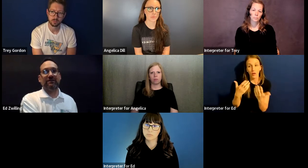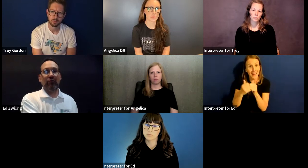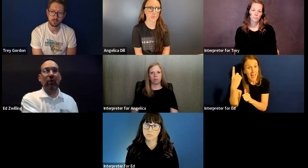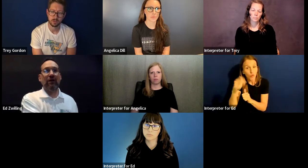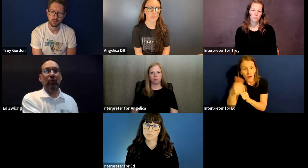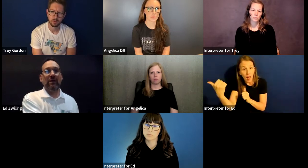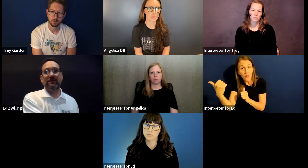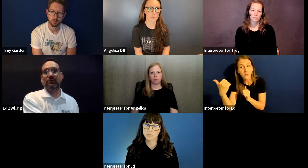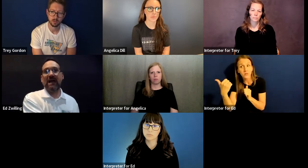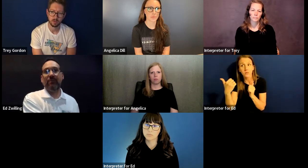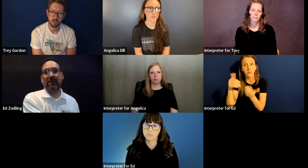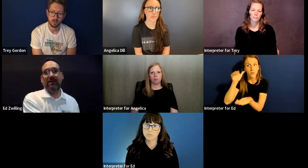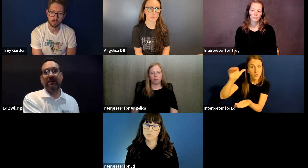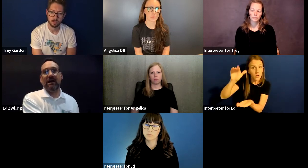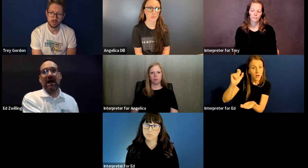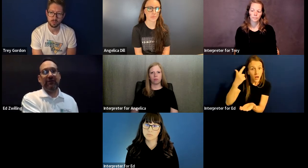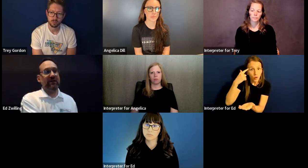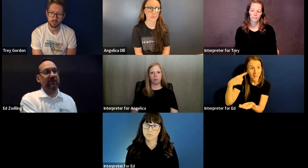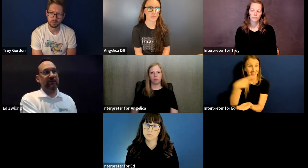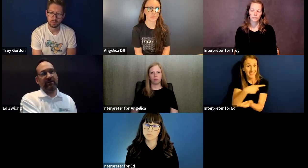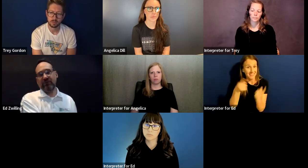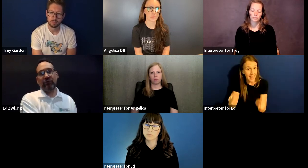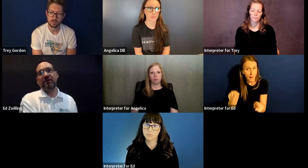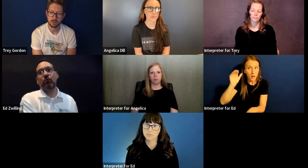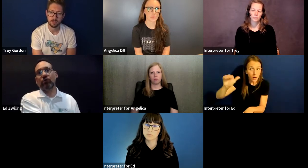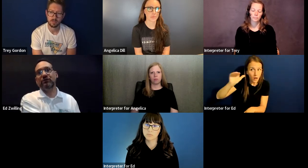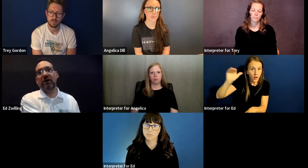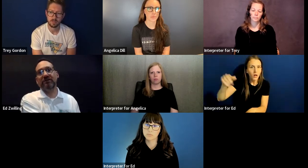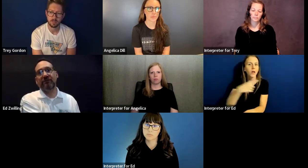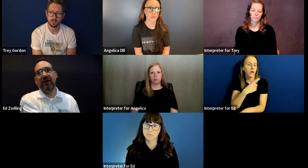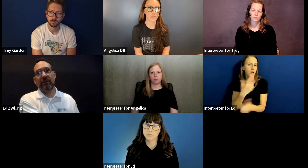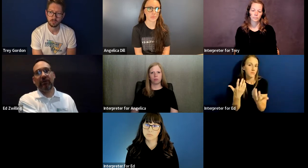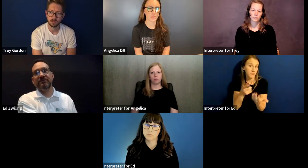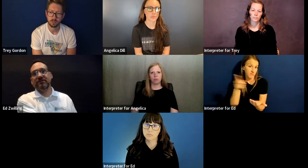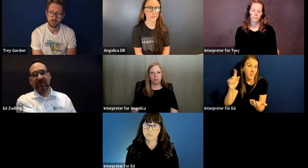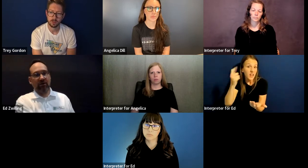of where and when this was happening i think that it would be more responsive and the places that